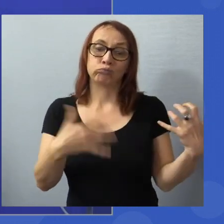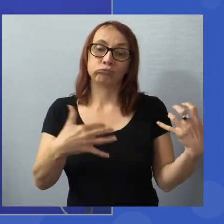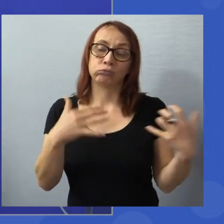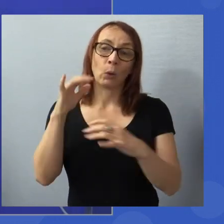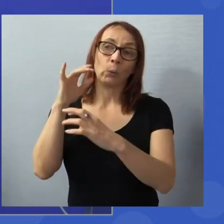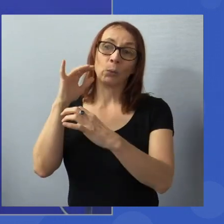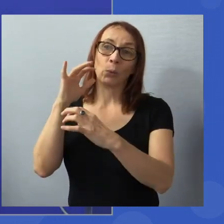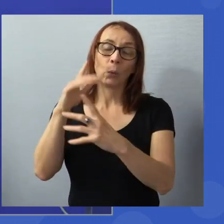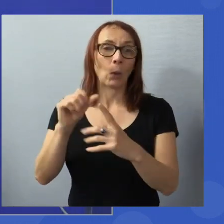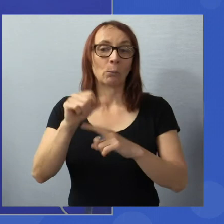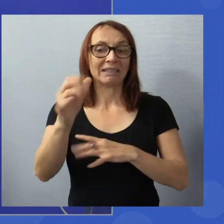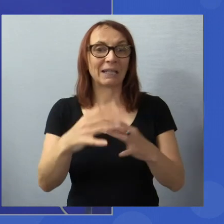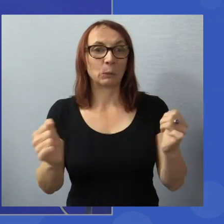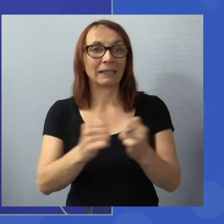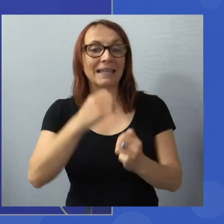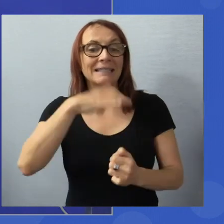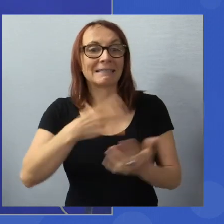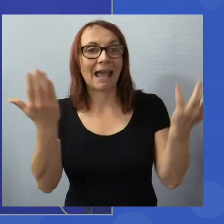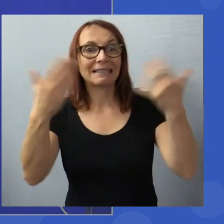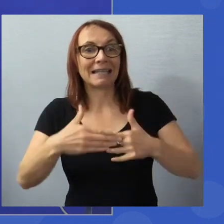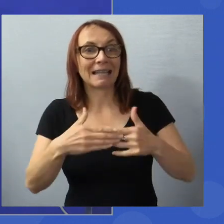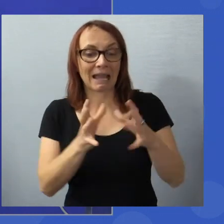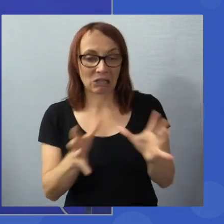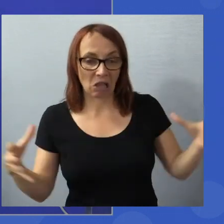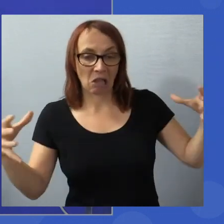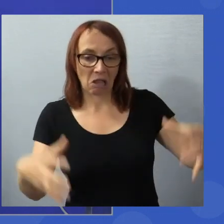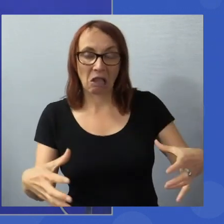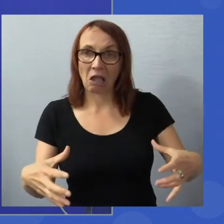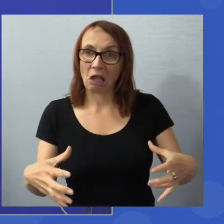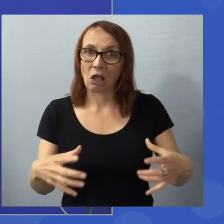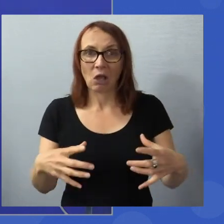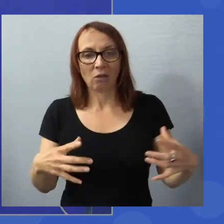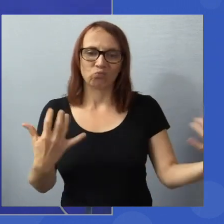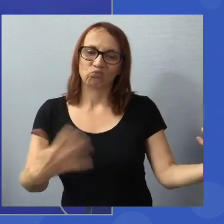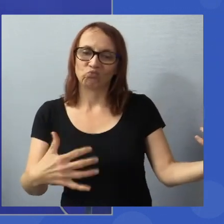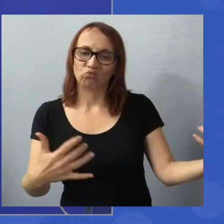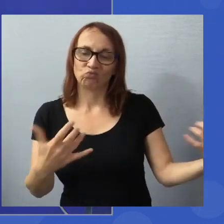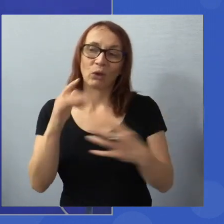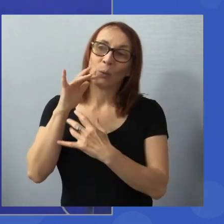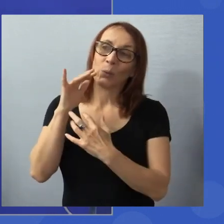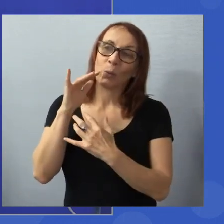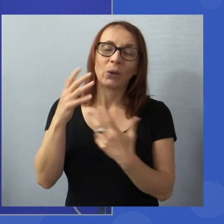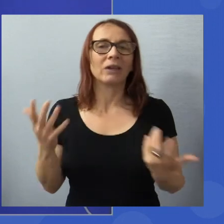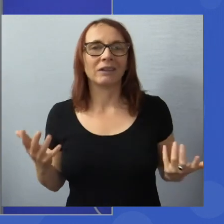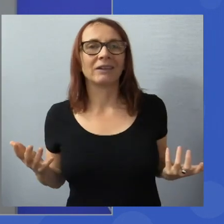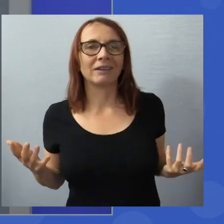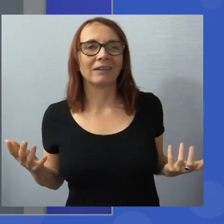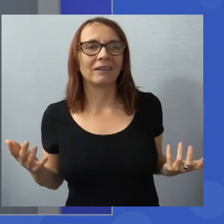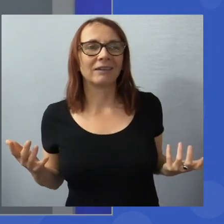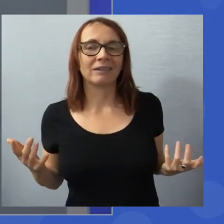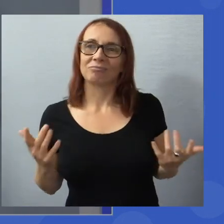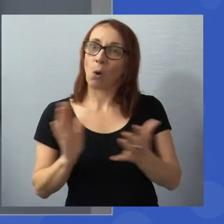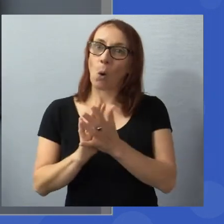probably Saturday night get together for a wee jam so right good times so if you